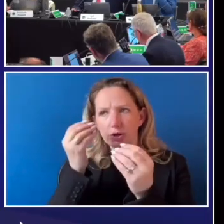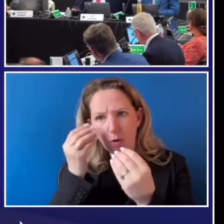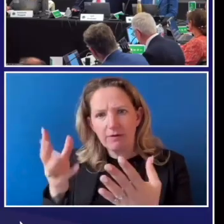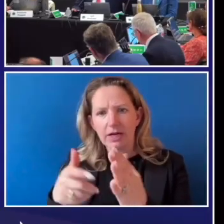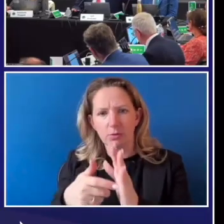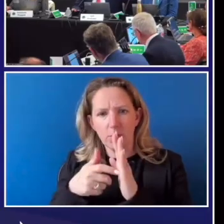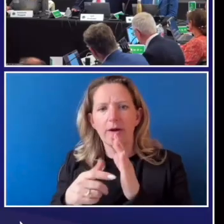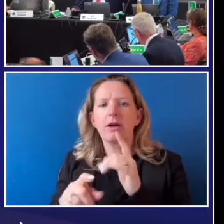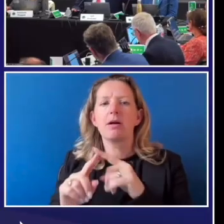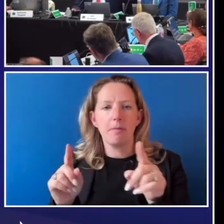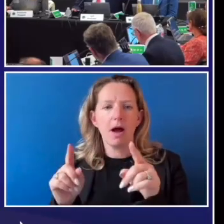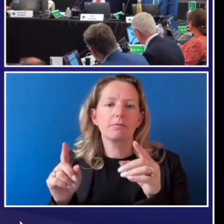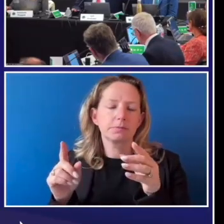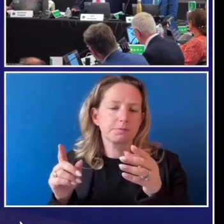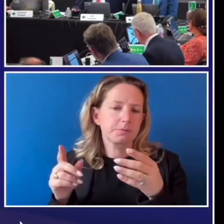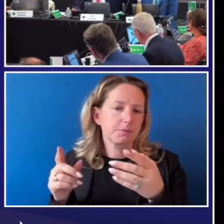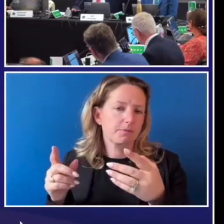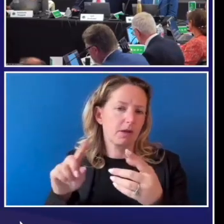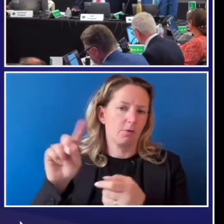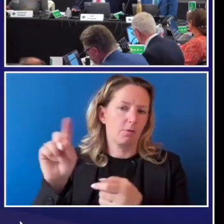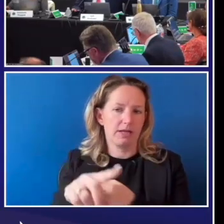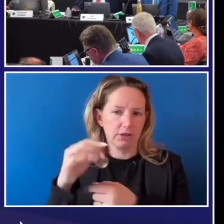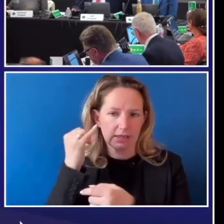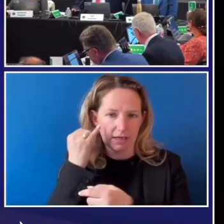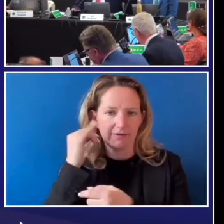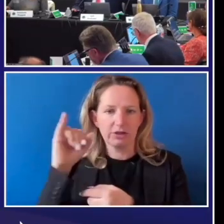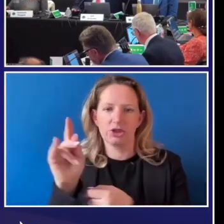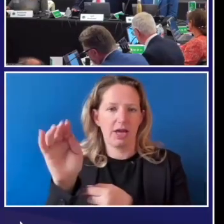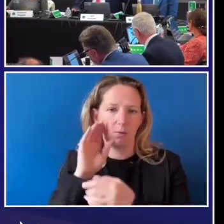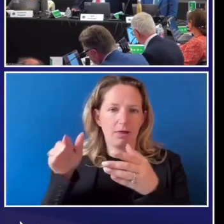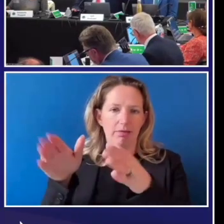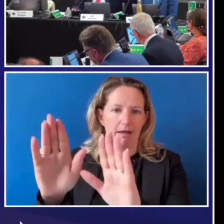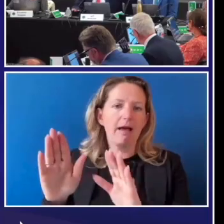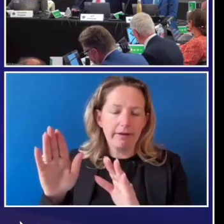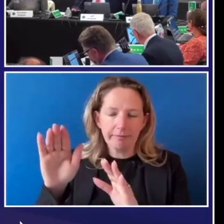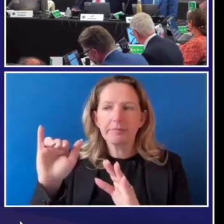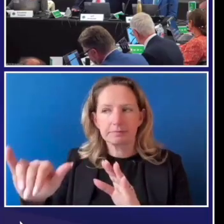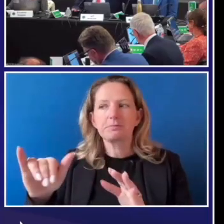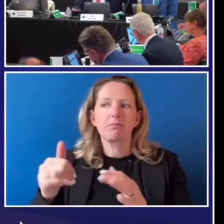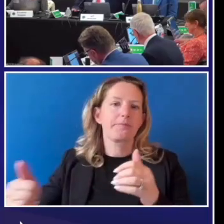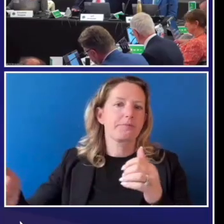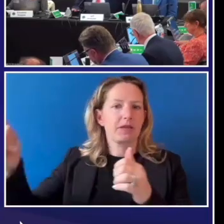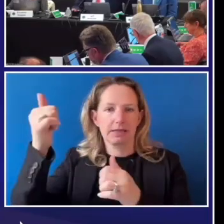be regulated in this instance, um, so, uh, let us, again, let us take a look at that.